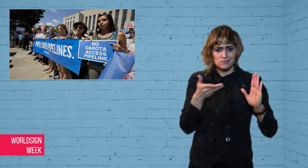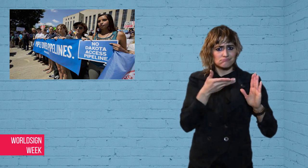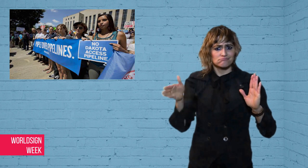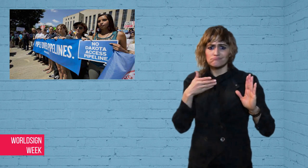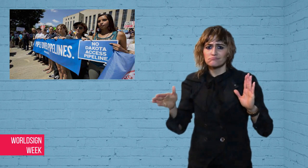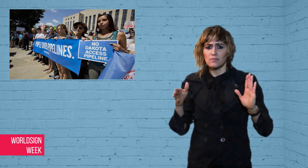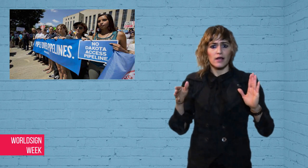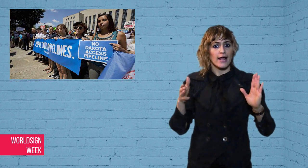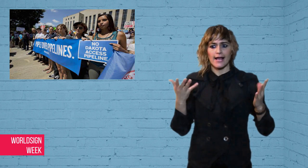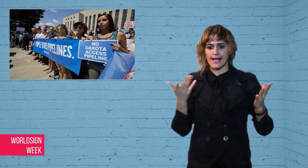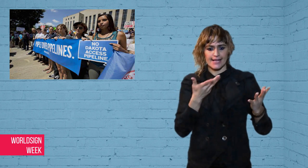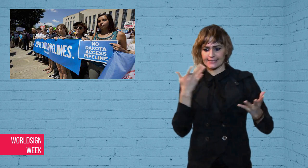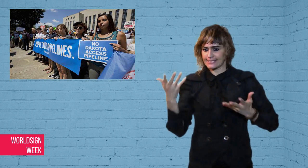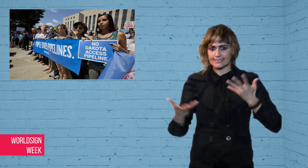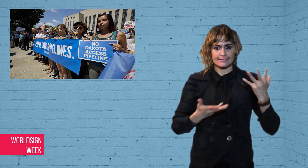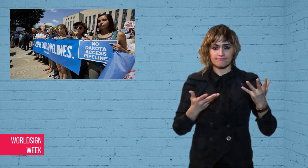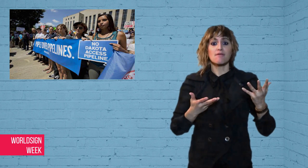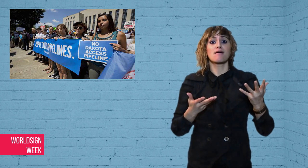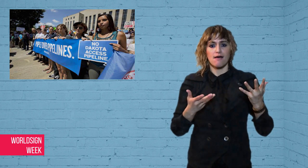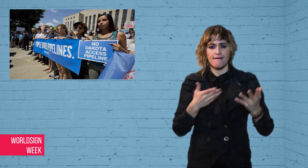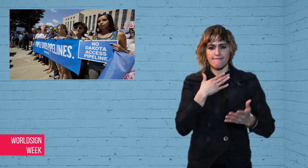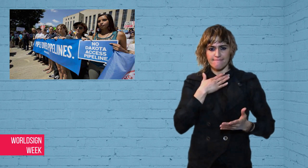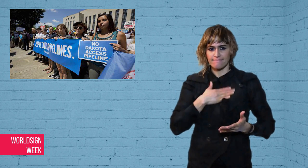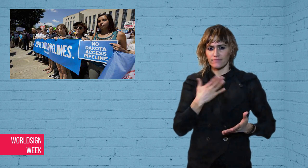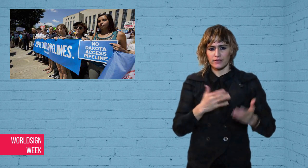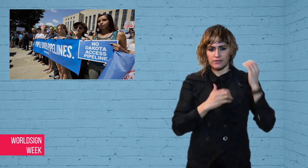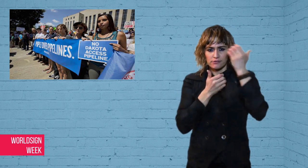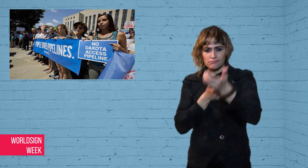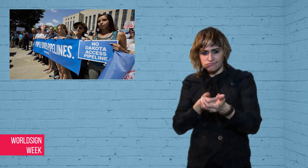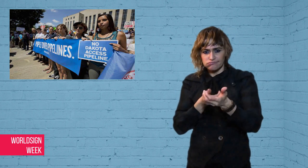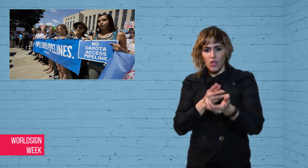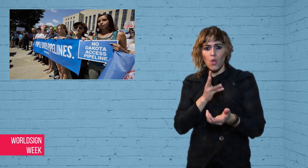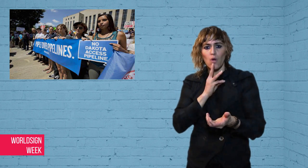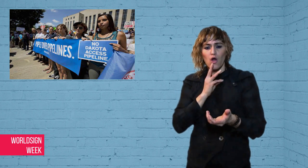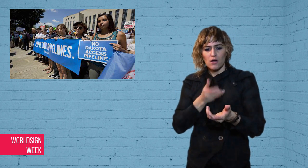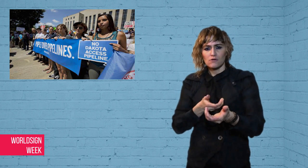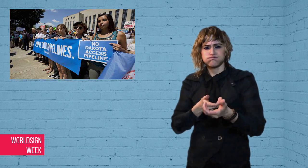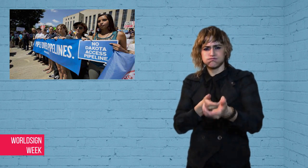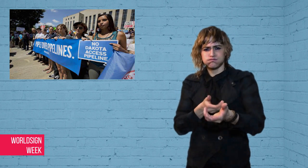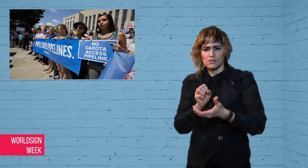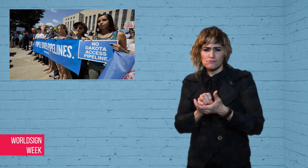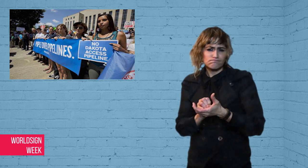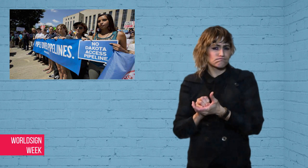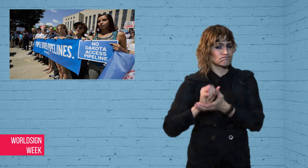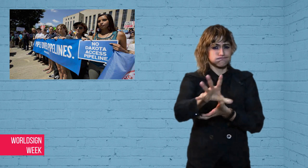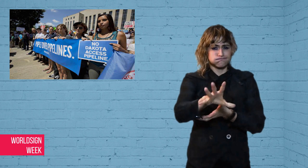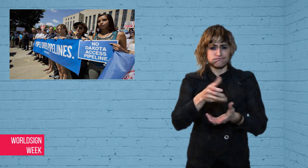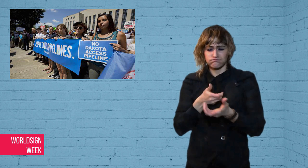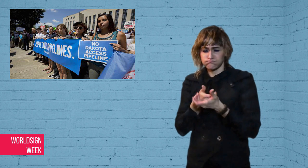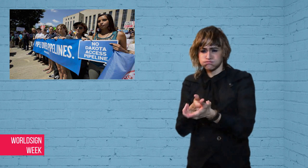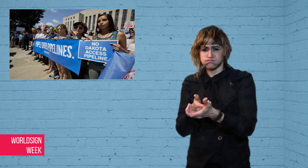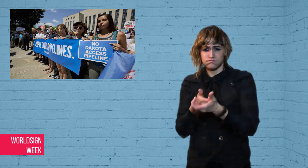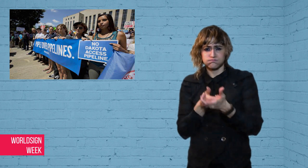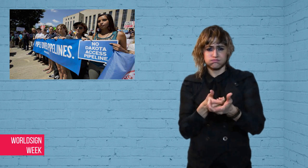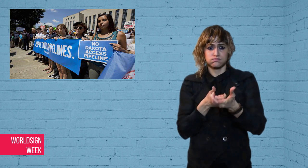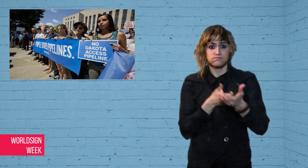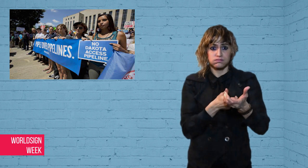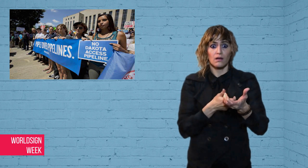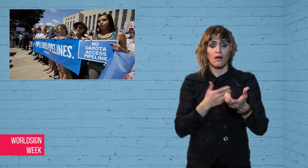It eventually erupted into a tense conflict